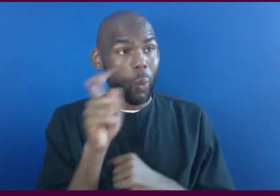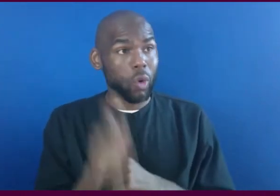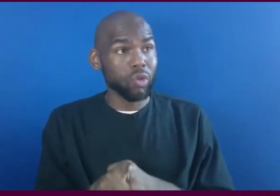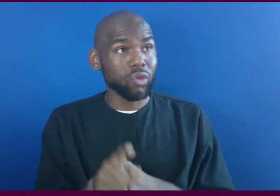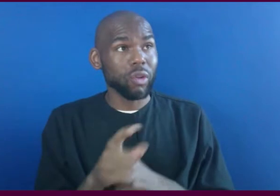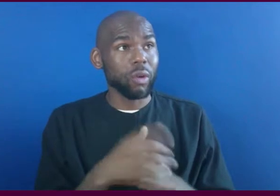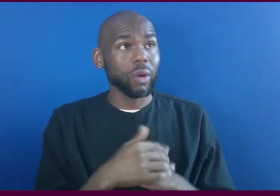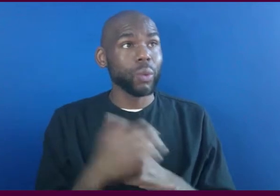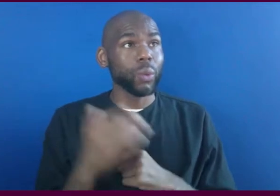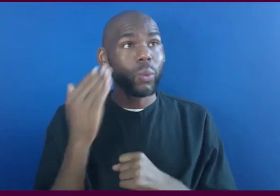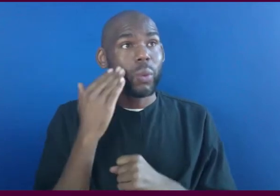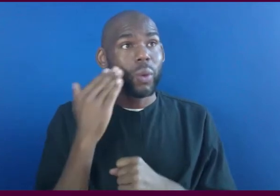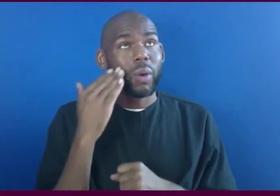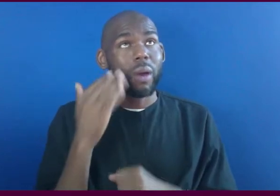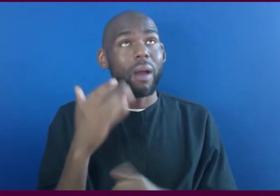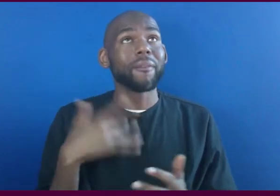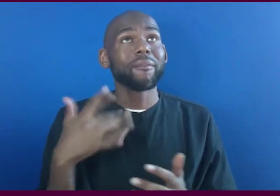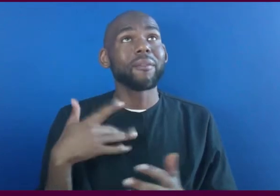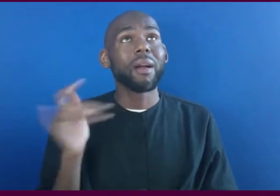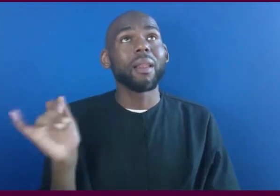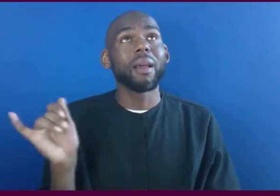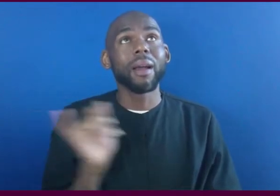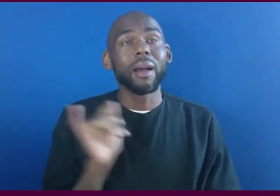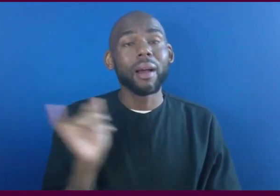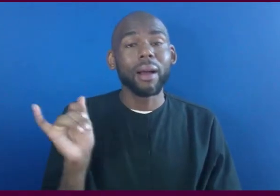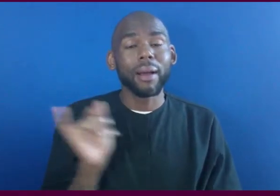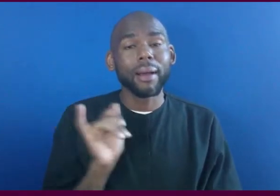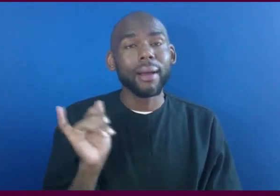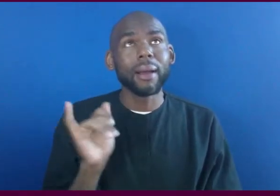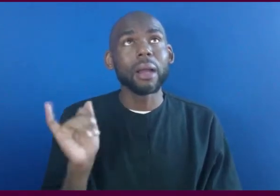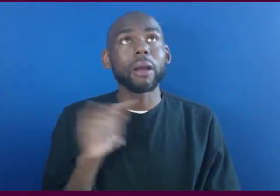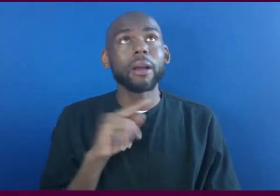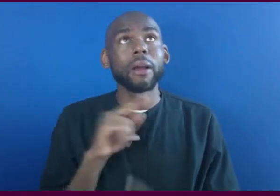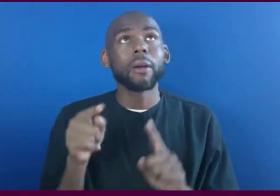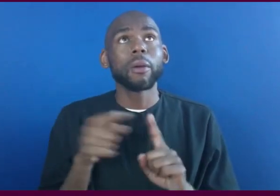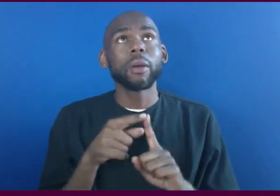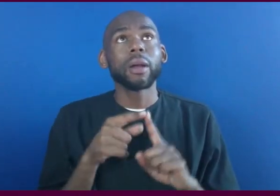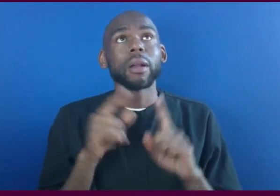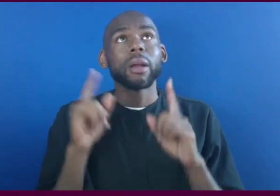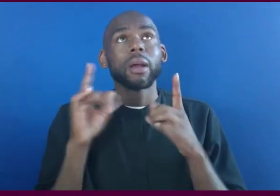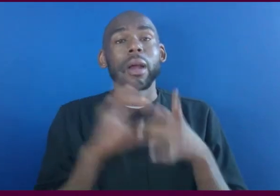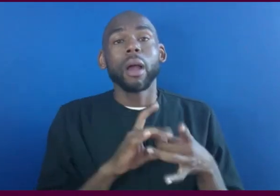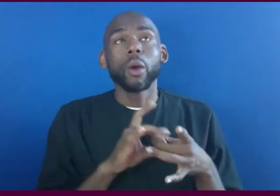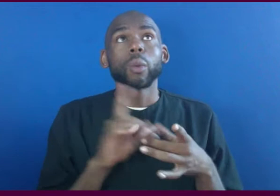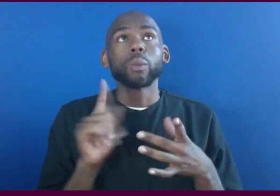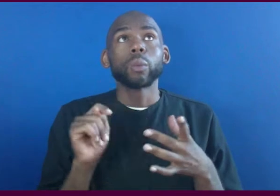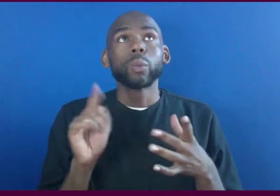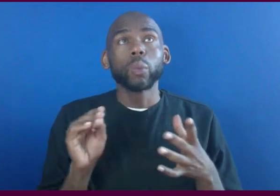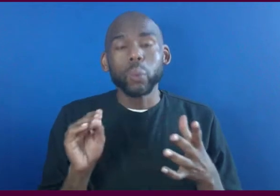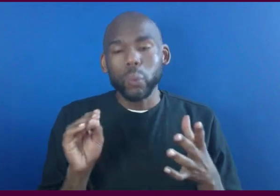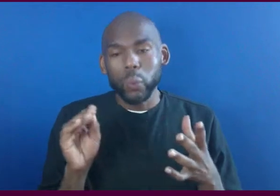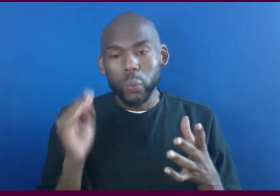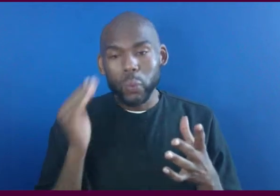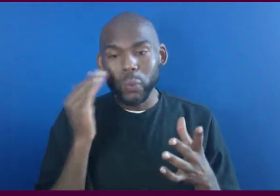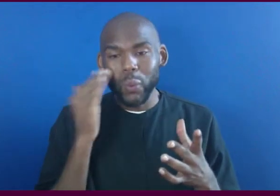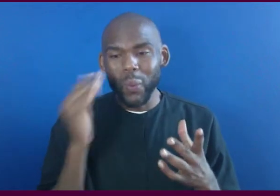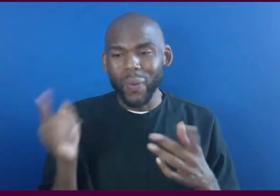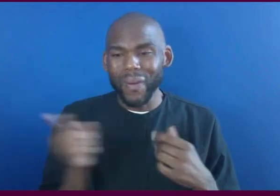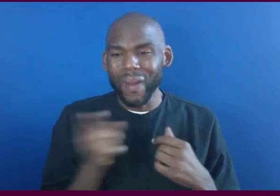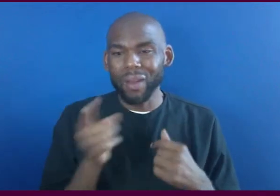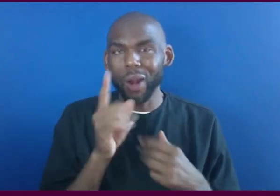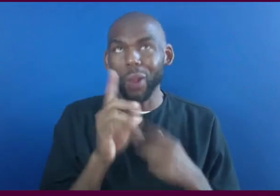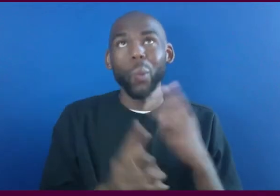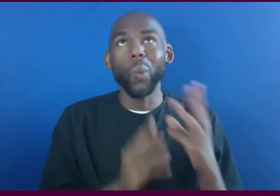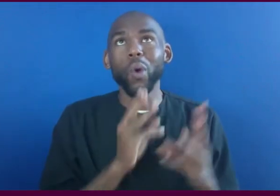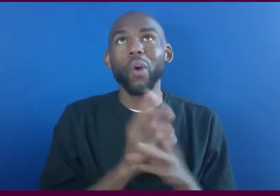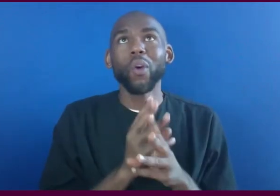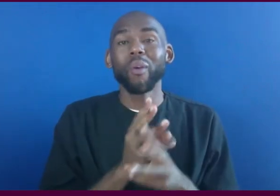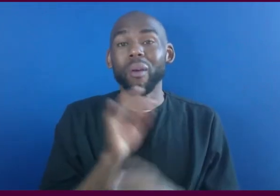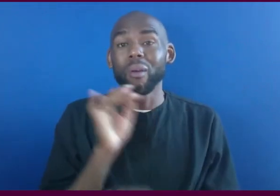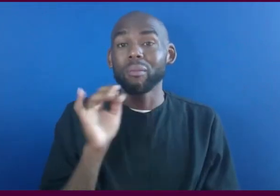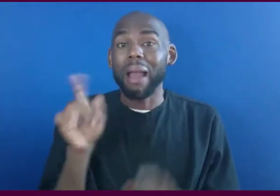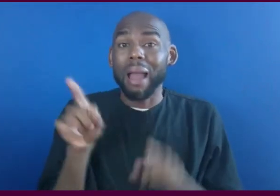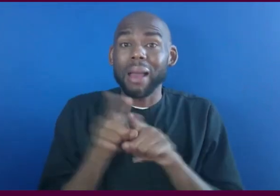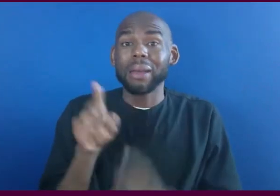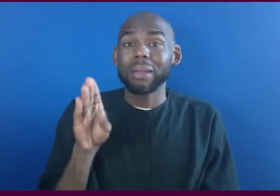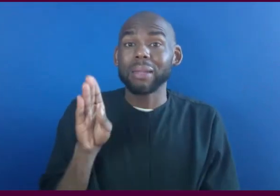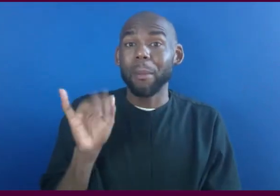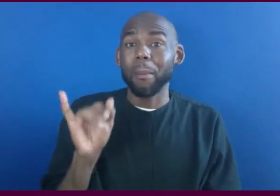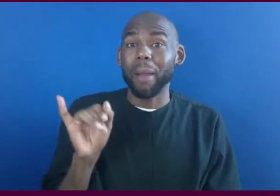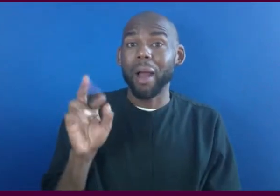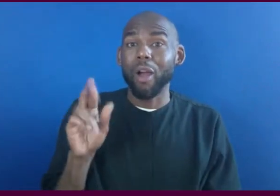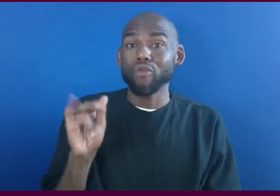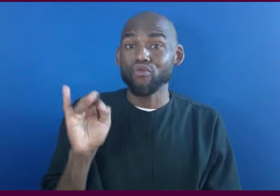You know, I feel like when it comes to navigating the world as a biracial person and a person